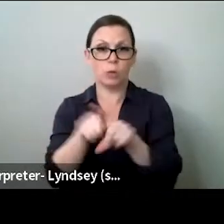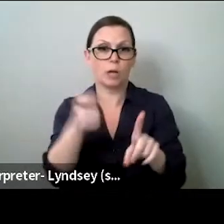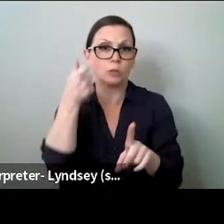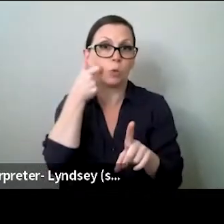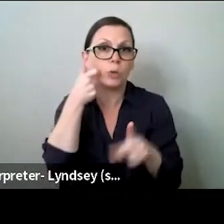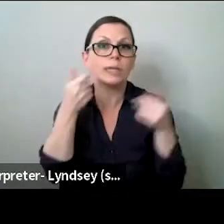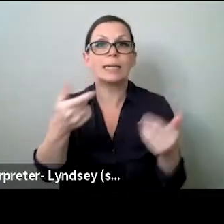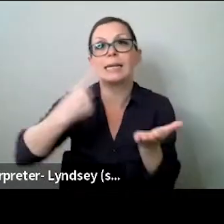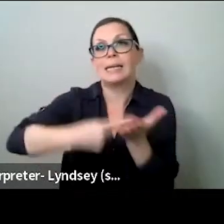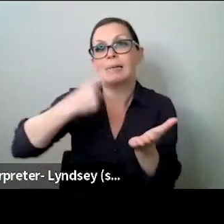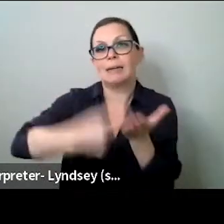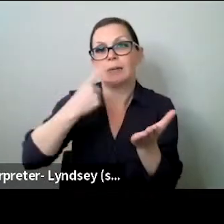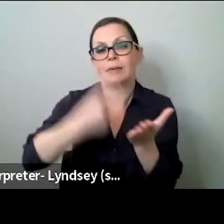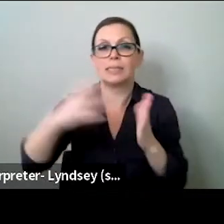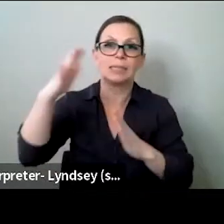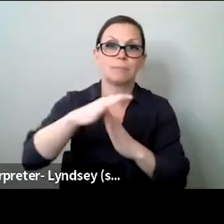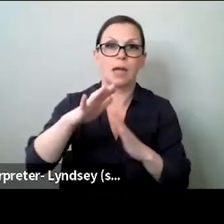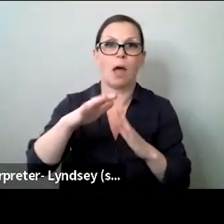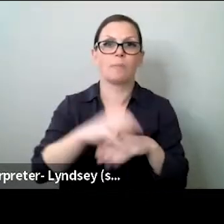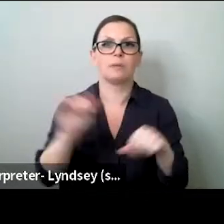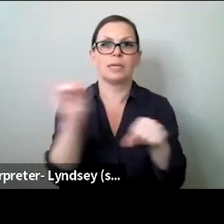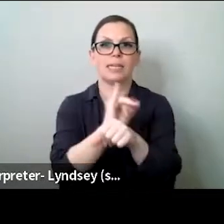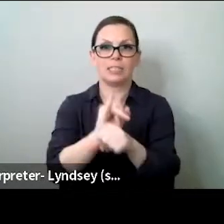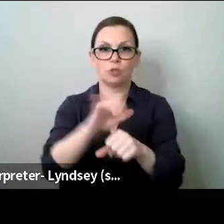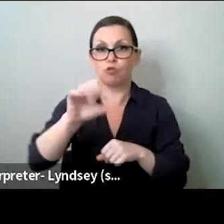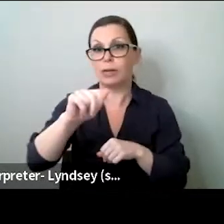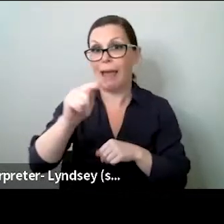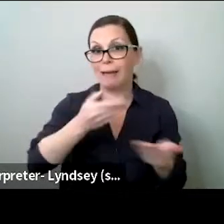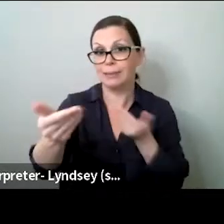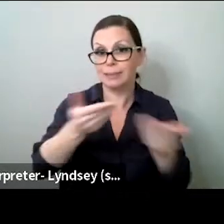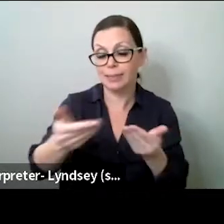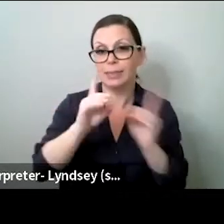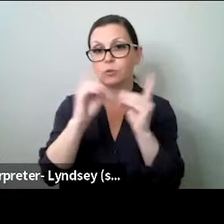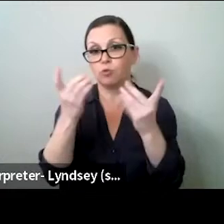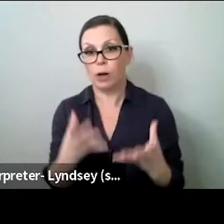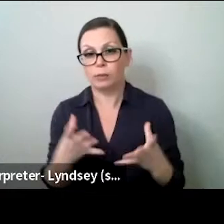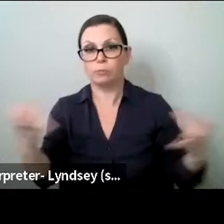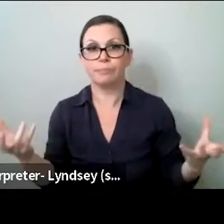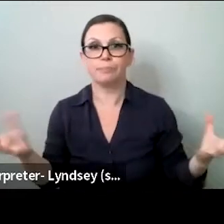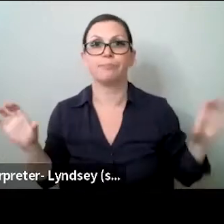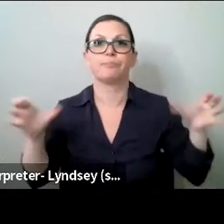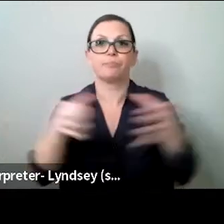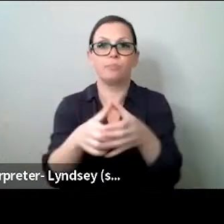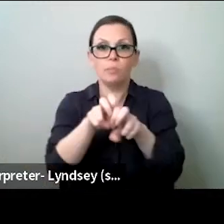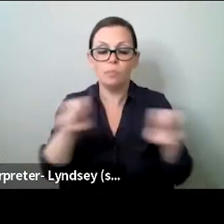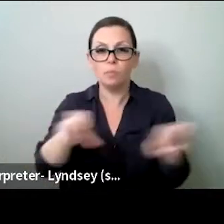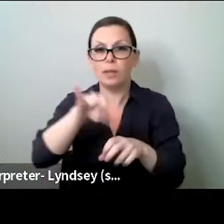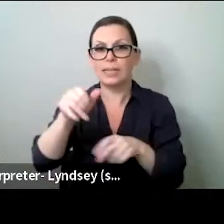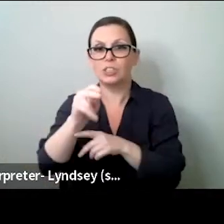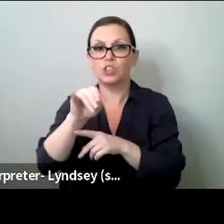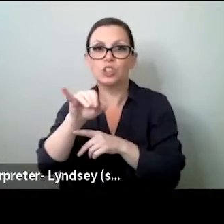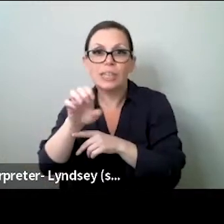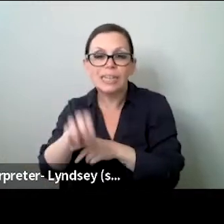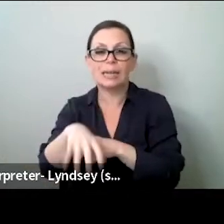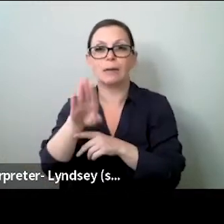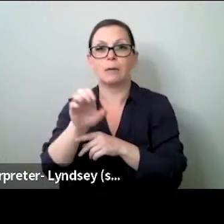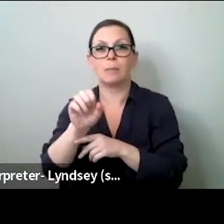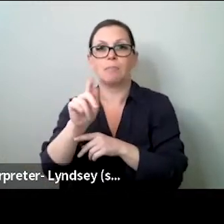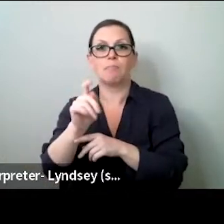to some top industry casting directors, and we gathered them together. Jeanie Bacharach, who just cast "The Dropout,"